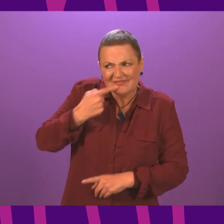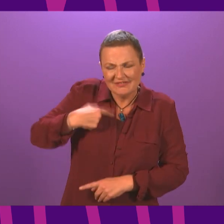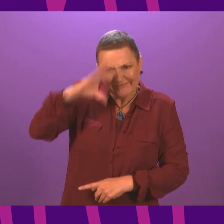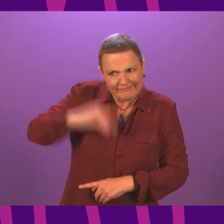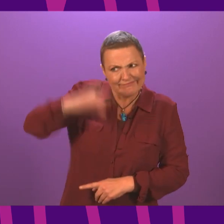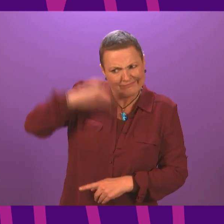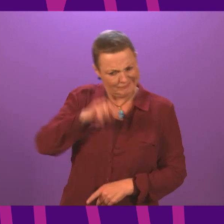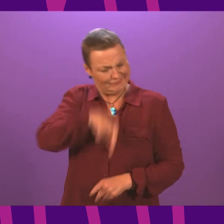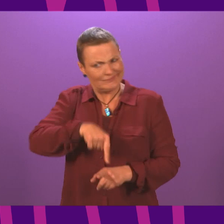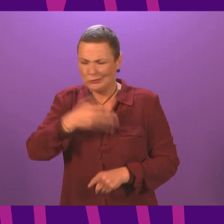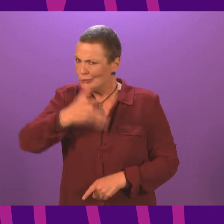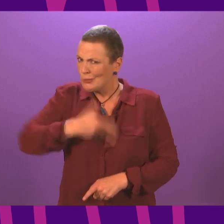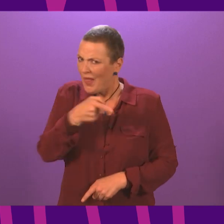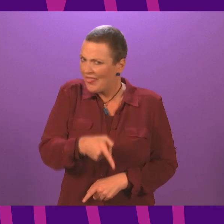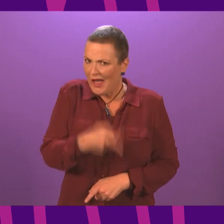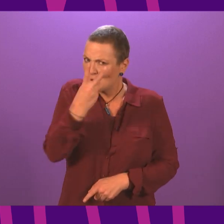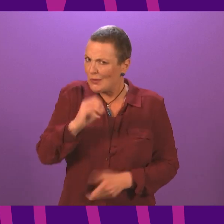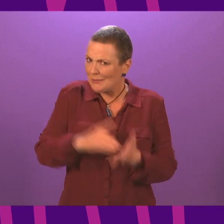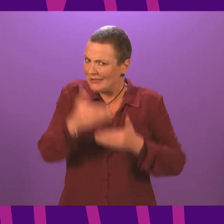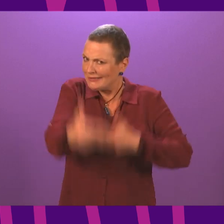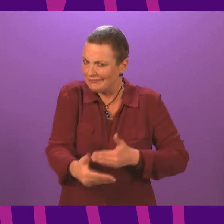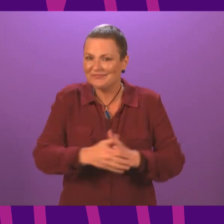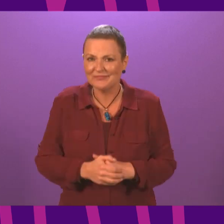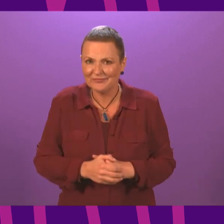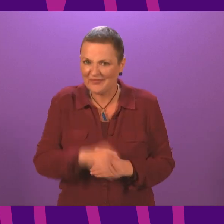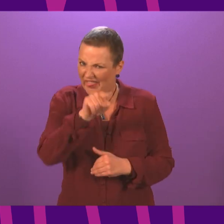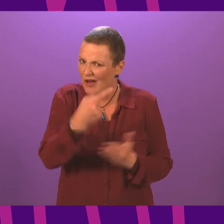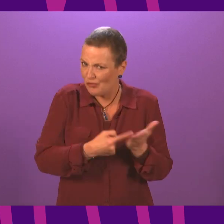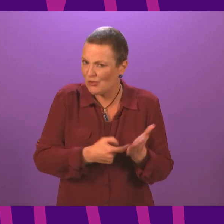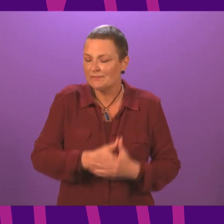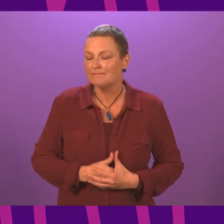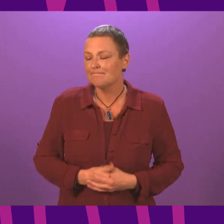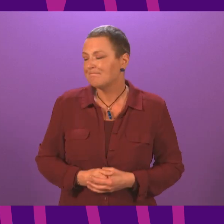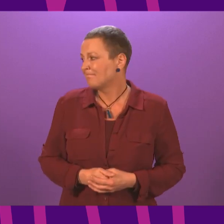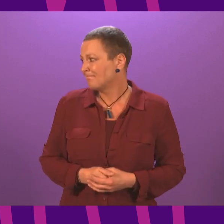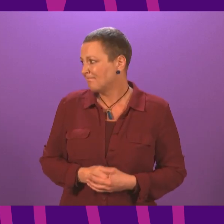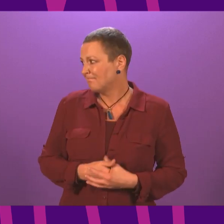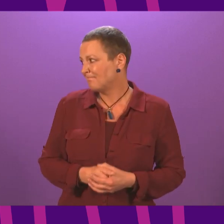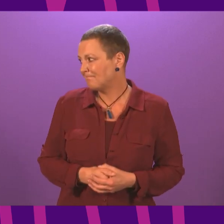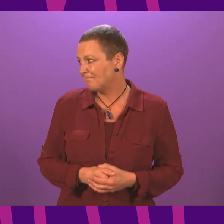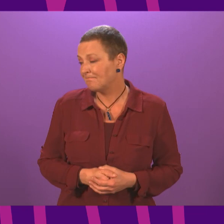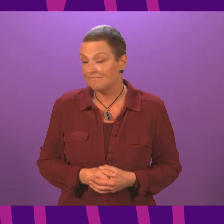Shirley-Anne Somerville: I assure Mark Griffin that I want to make that